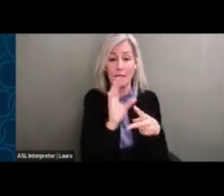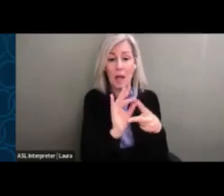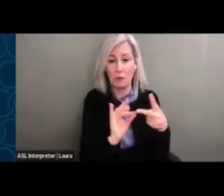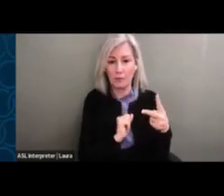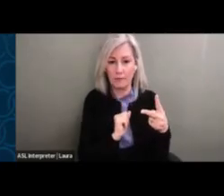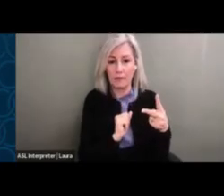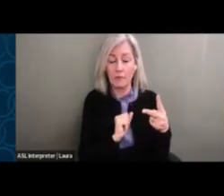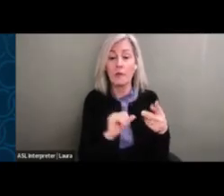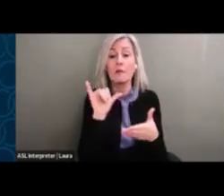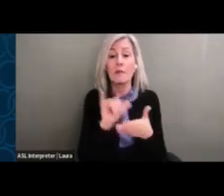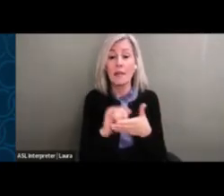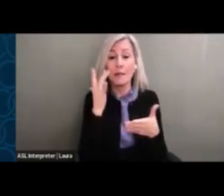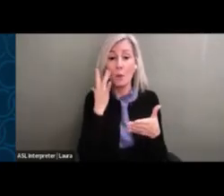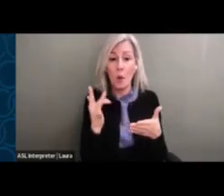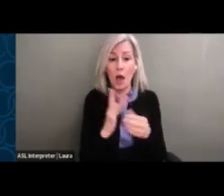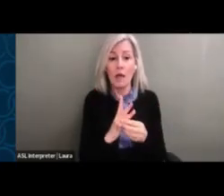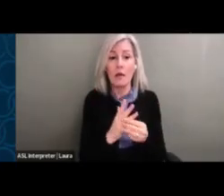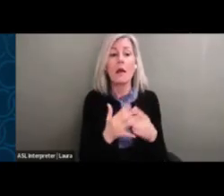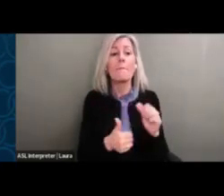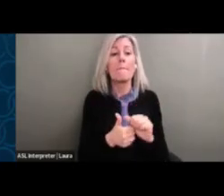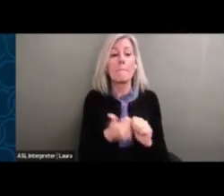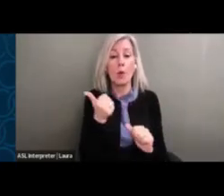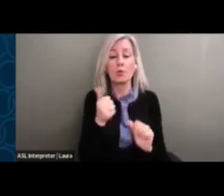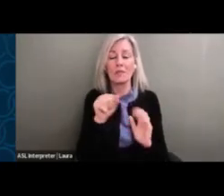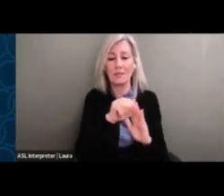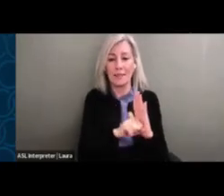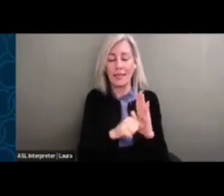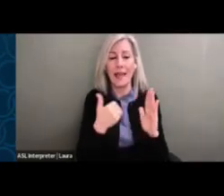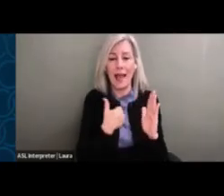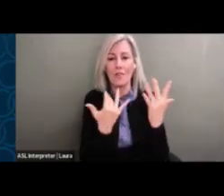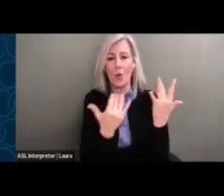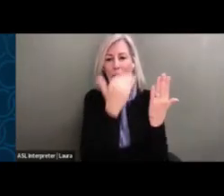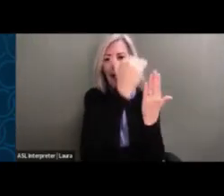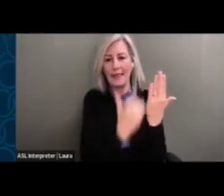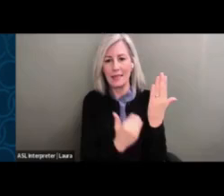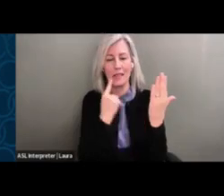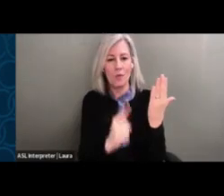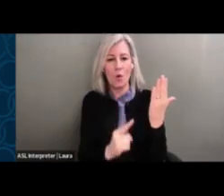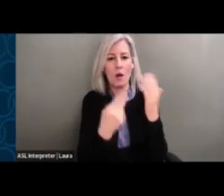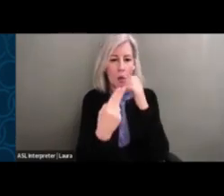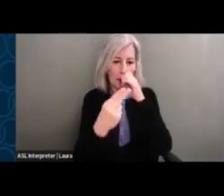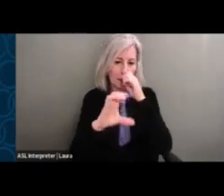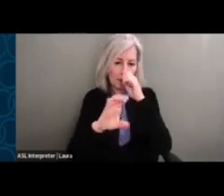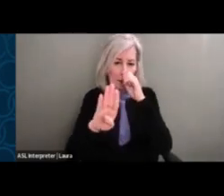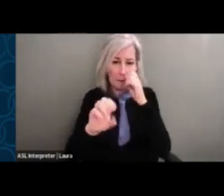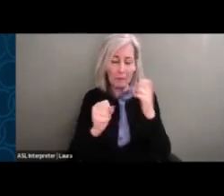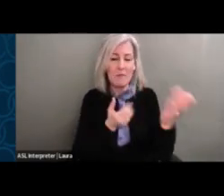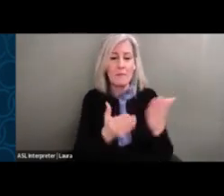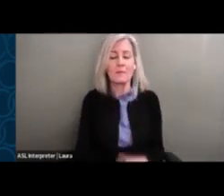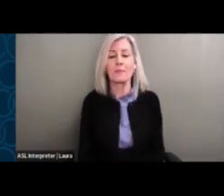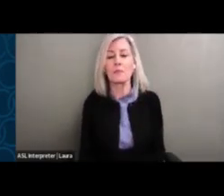they can limit the number of people who get Home and Community-Based Services because it is optional, and that's why most states